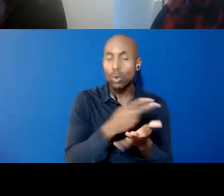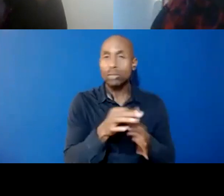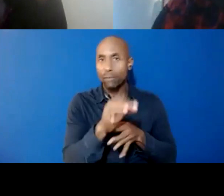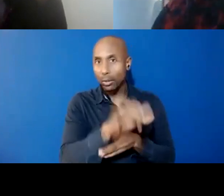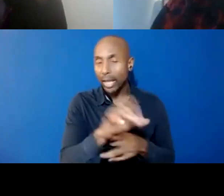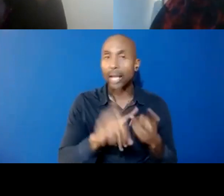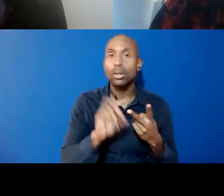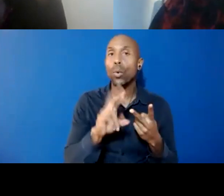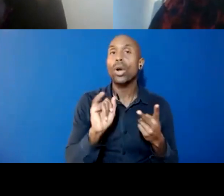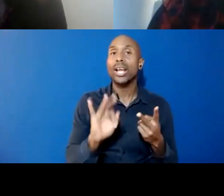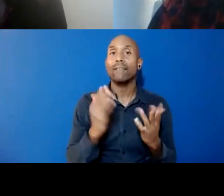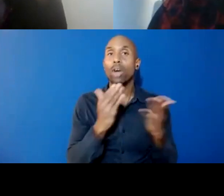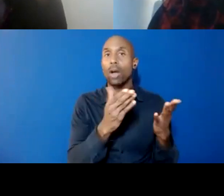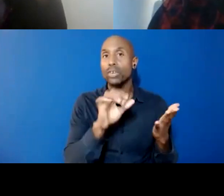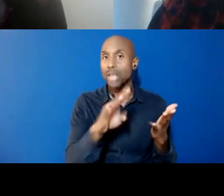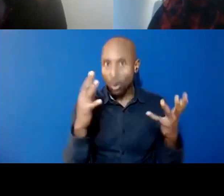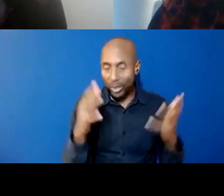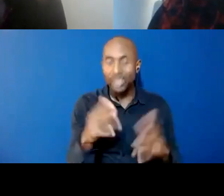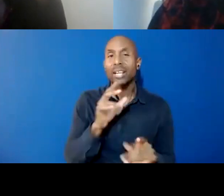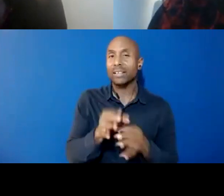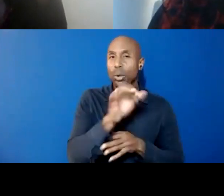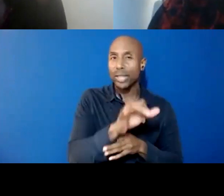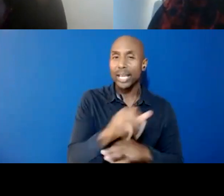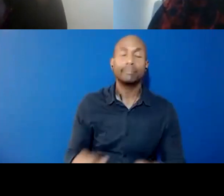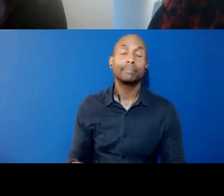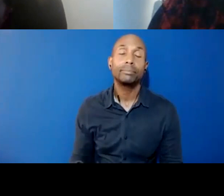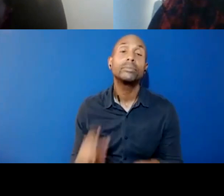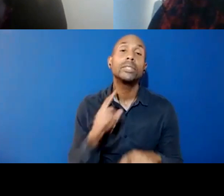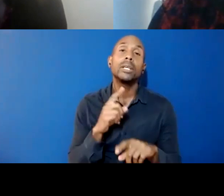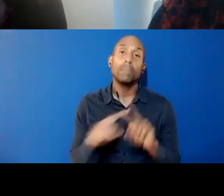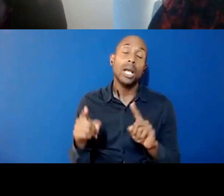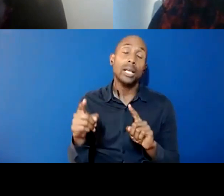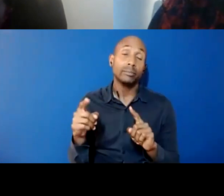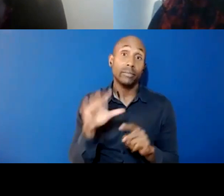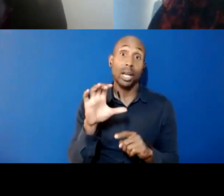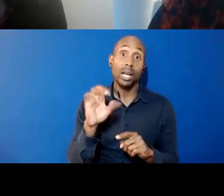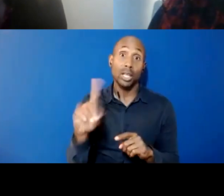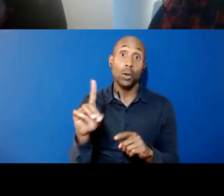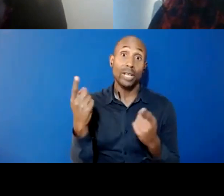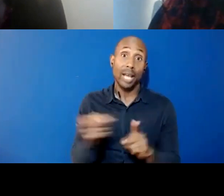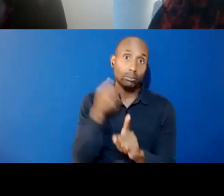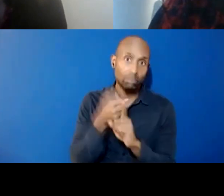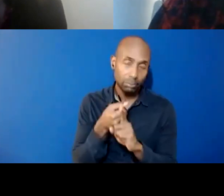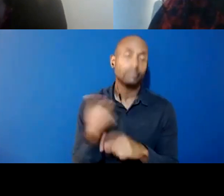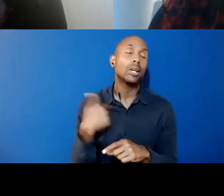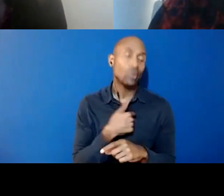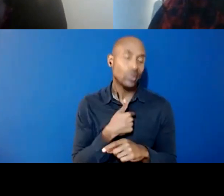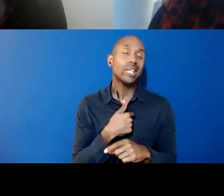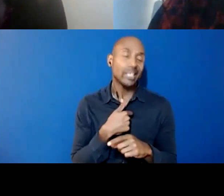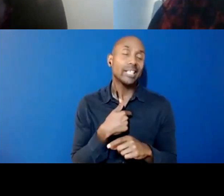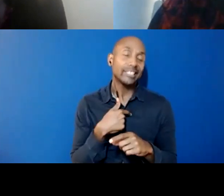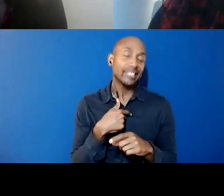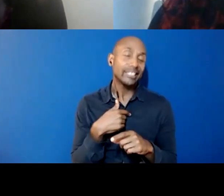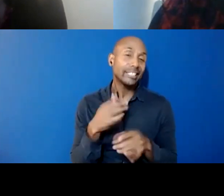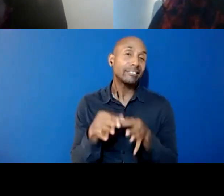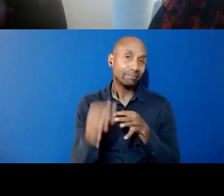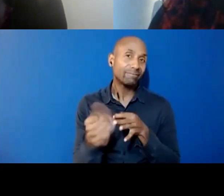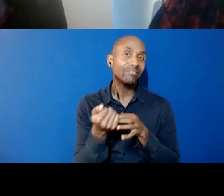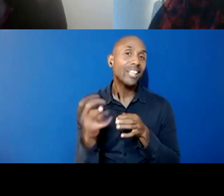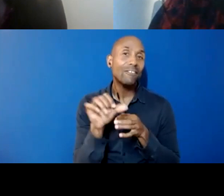We have certainly, since COVID, we have made a couple of different deferral related policies